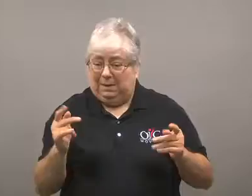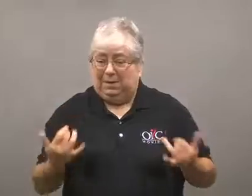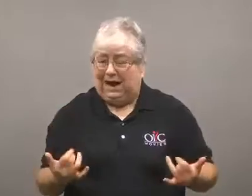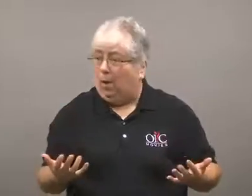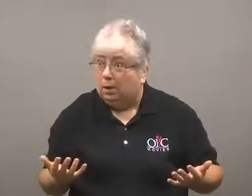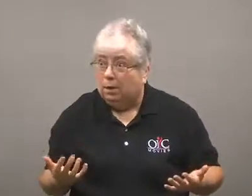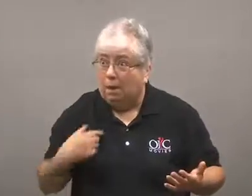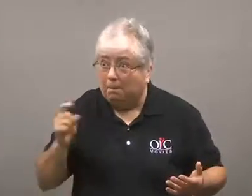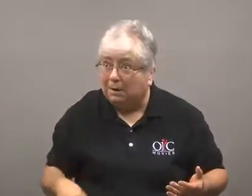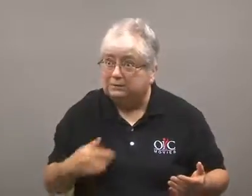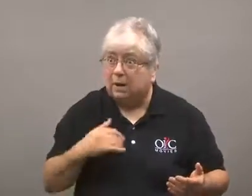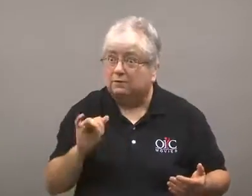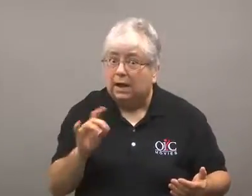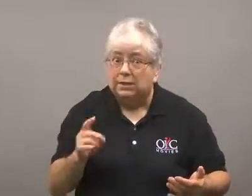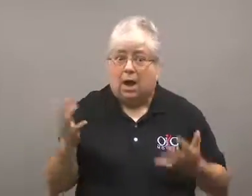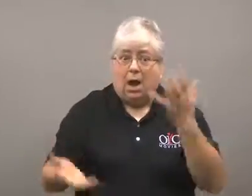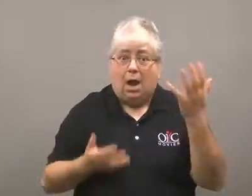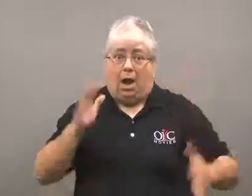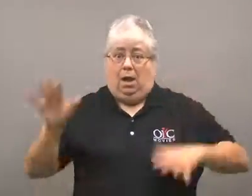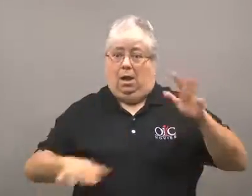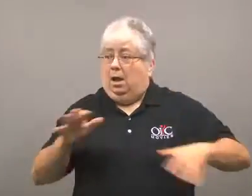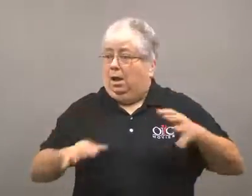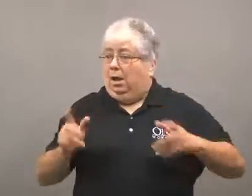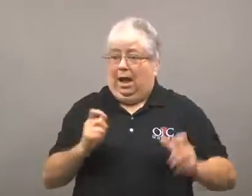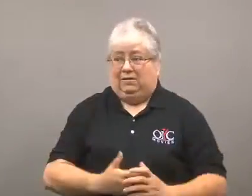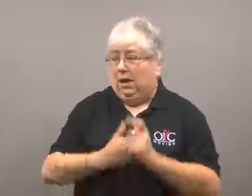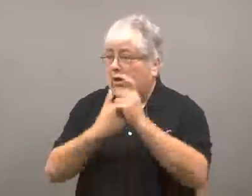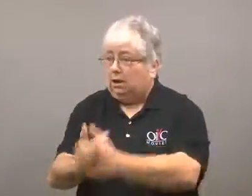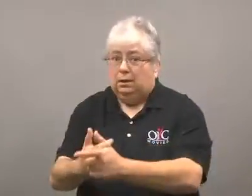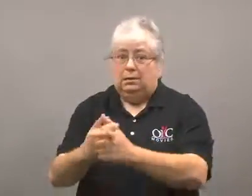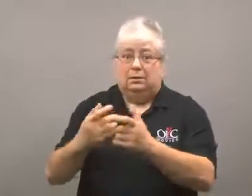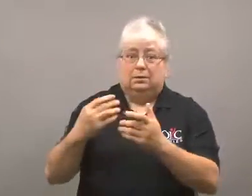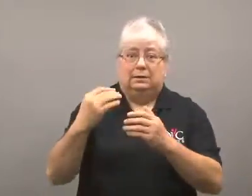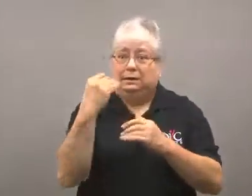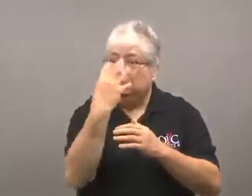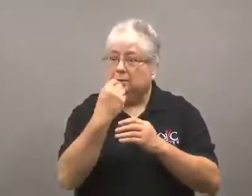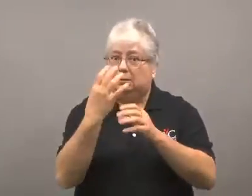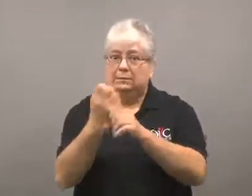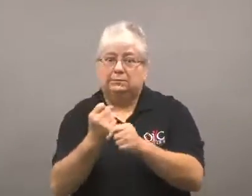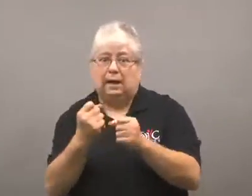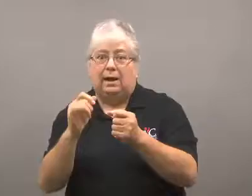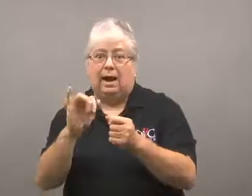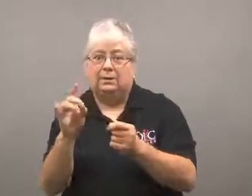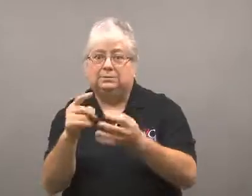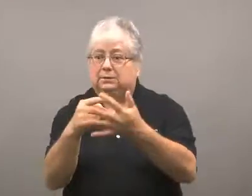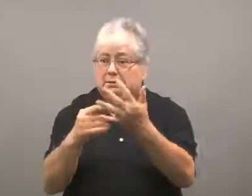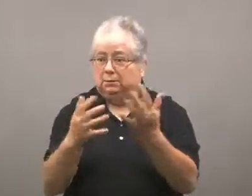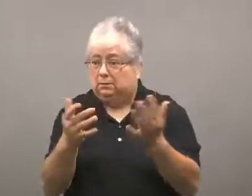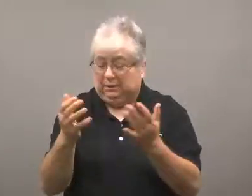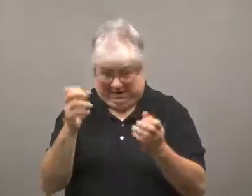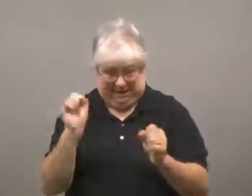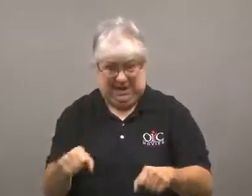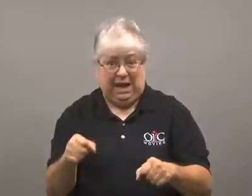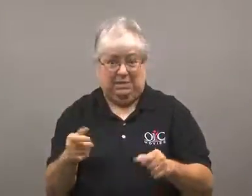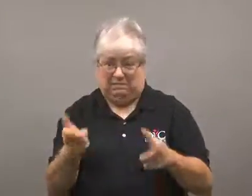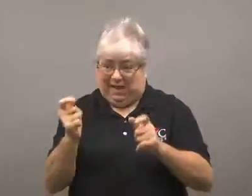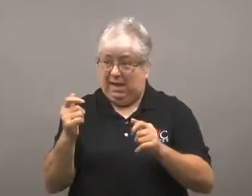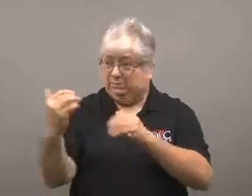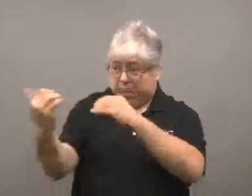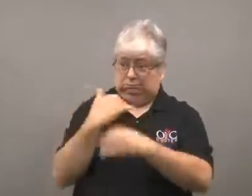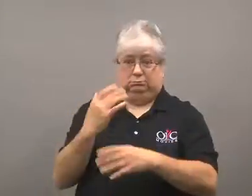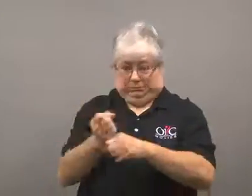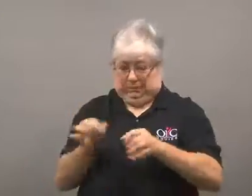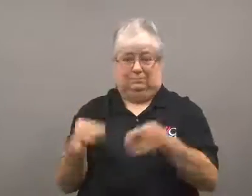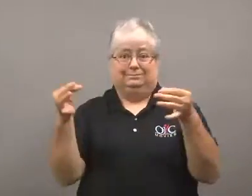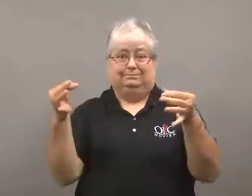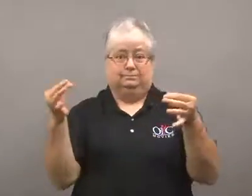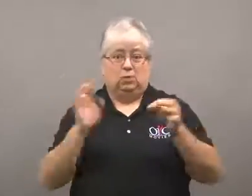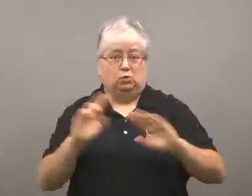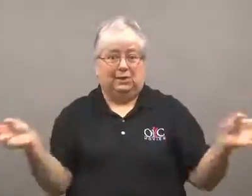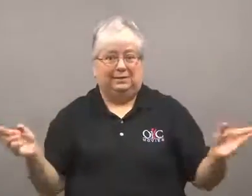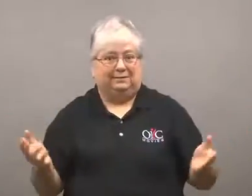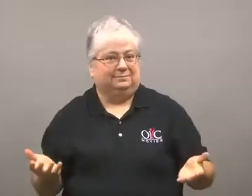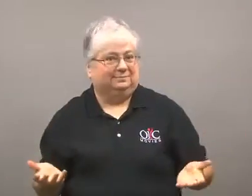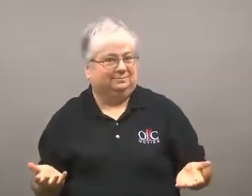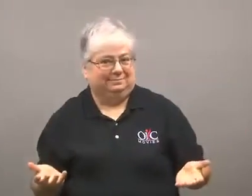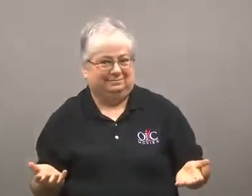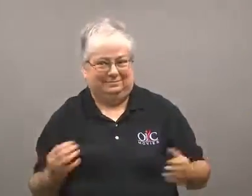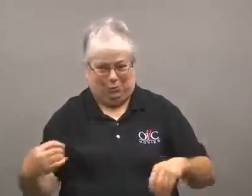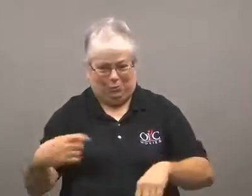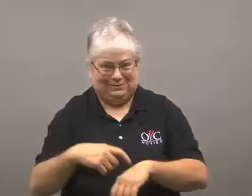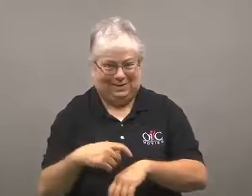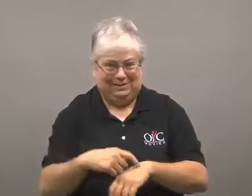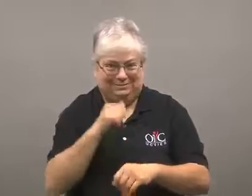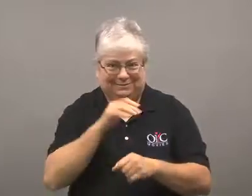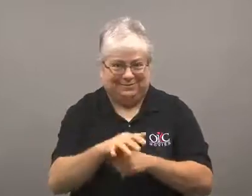People without an ID would have to scramble to get one by then.